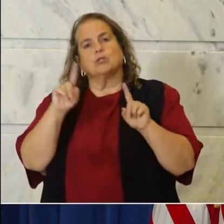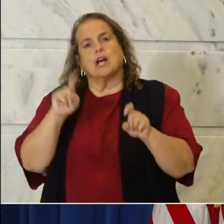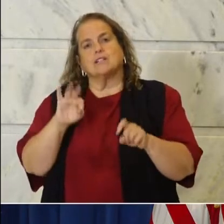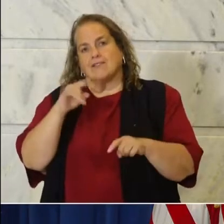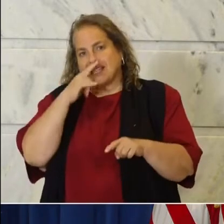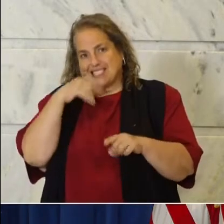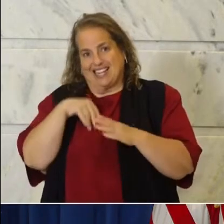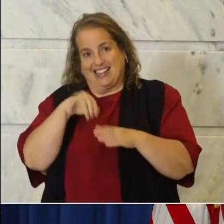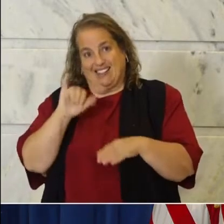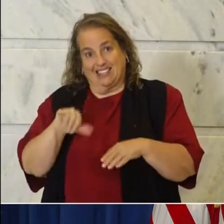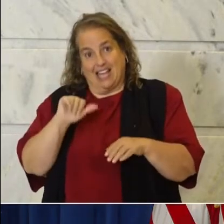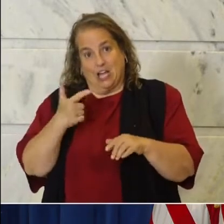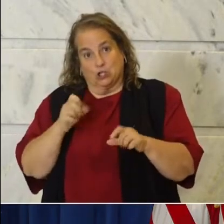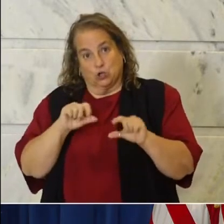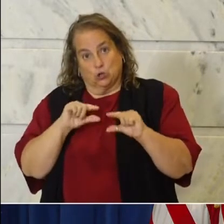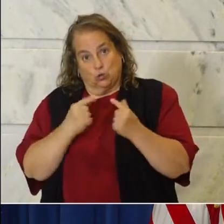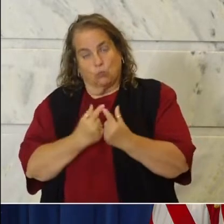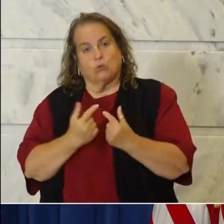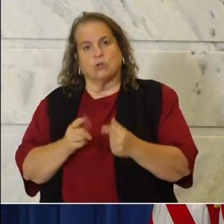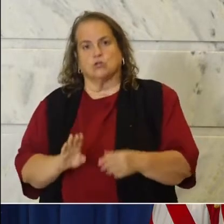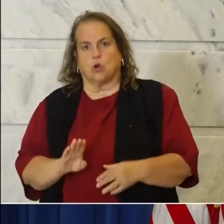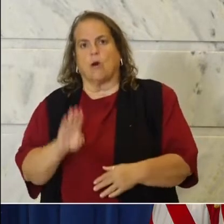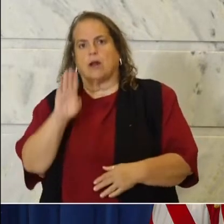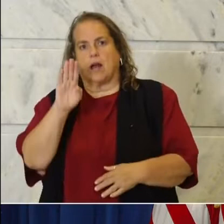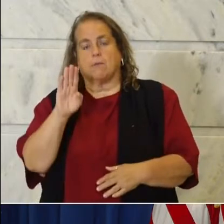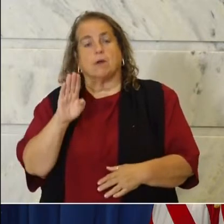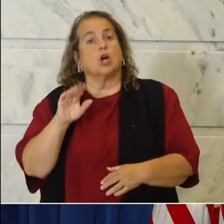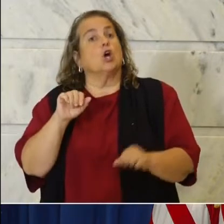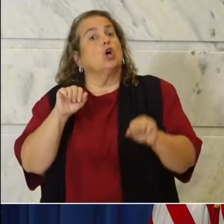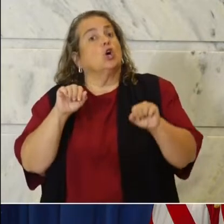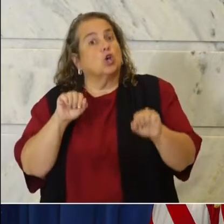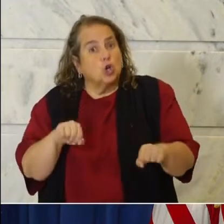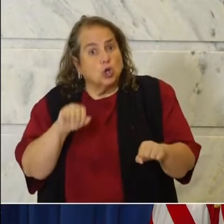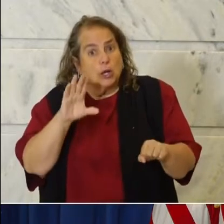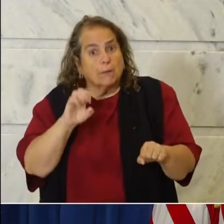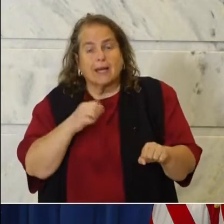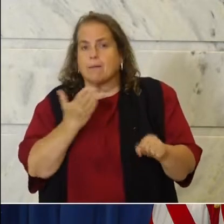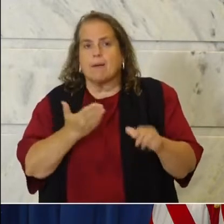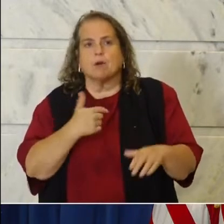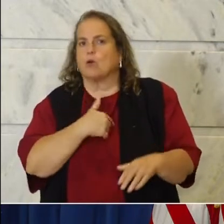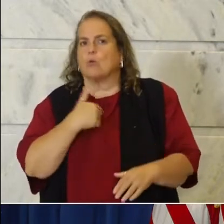are going up now. It could be that we weren't testing that many kids in this